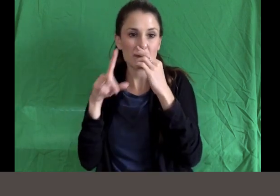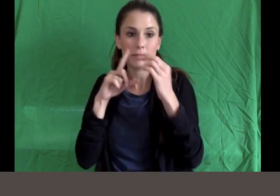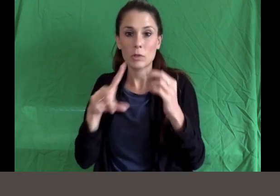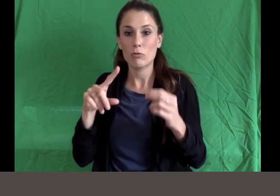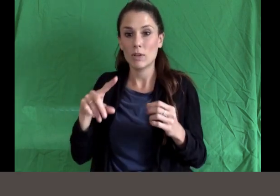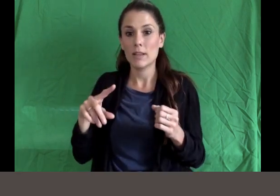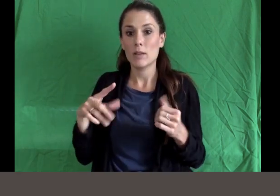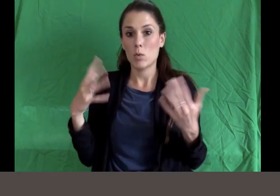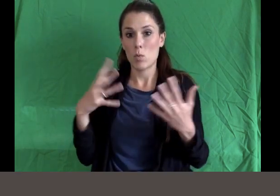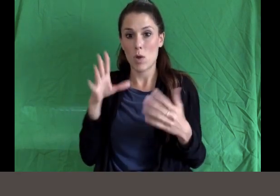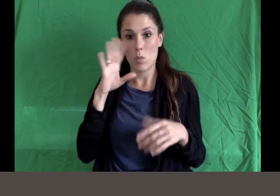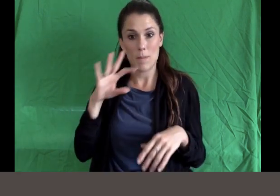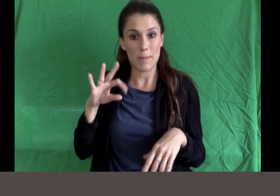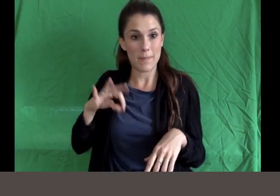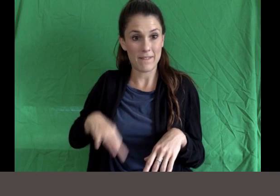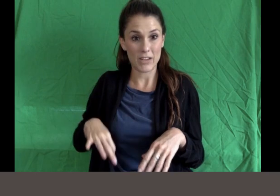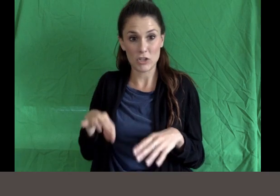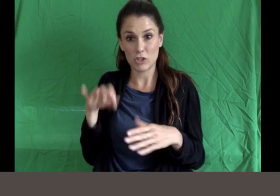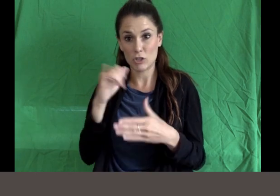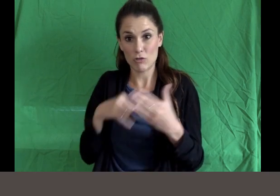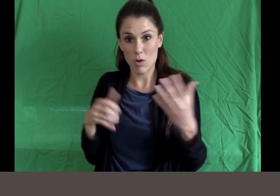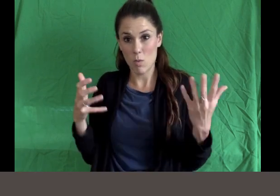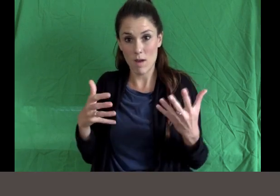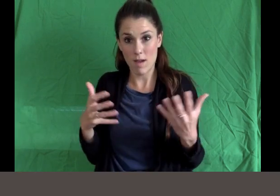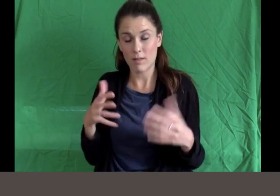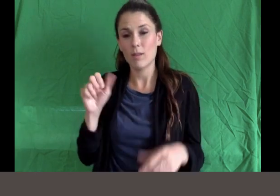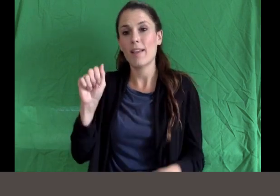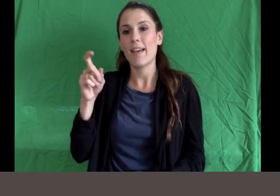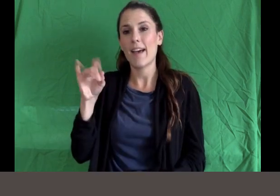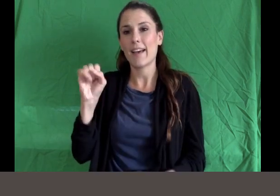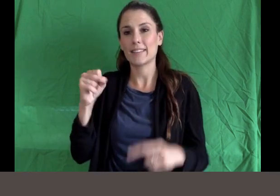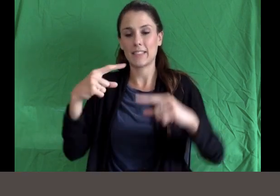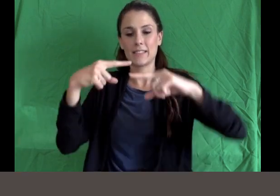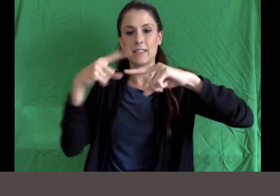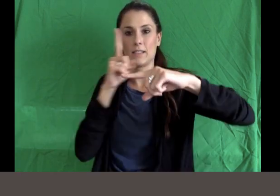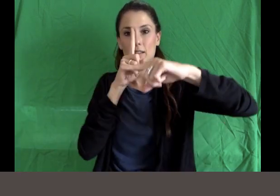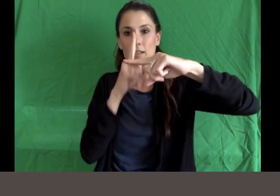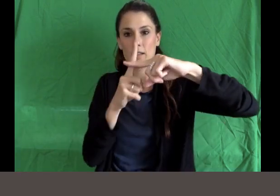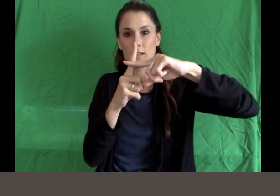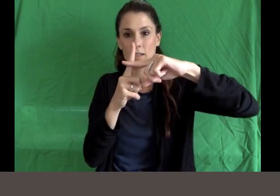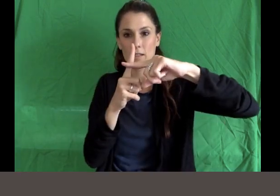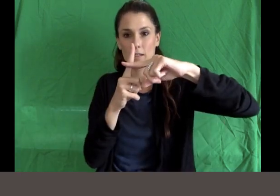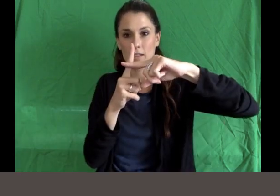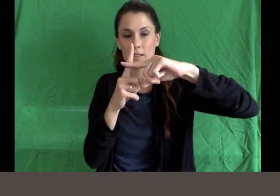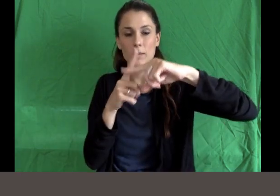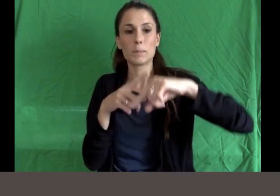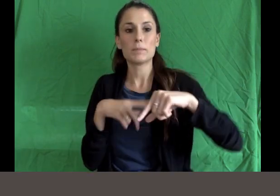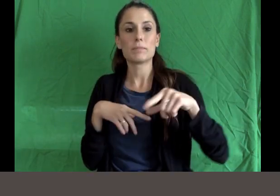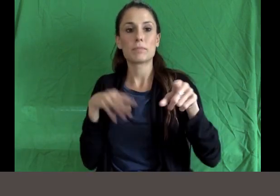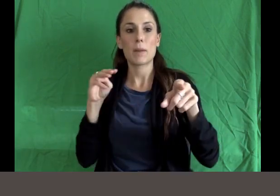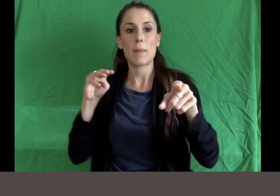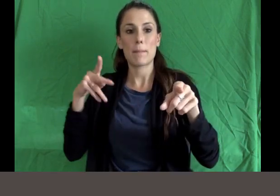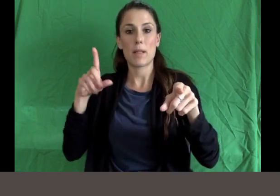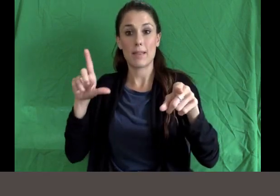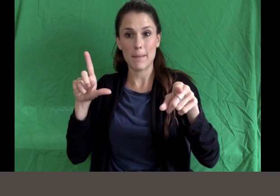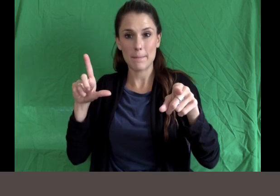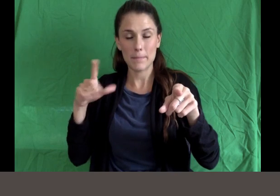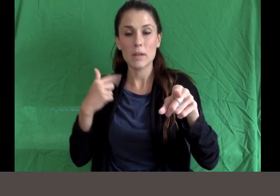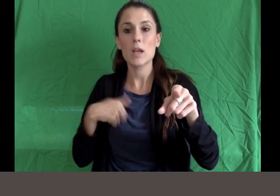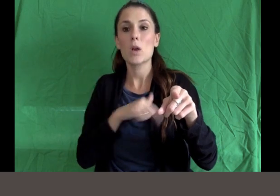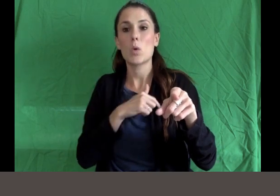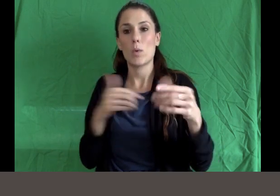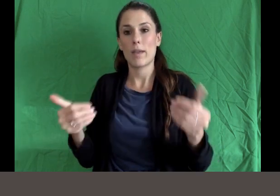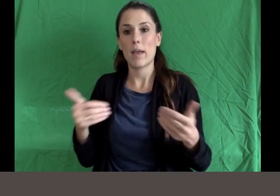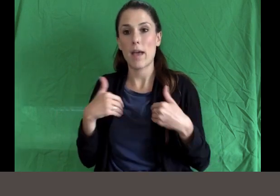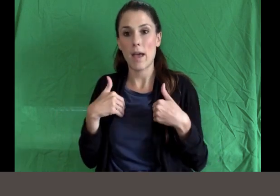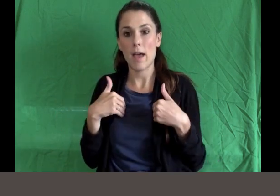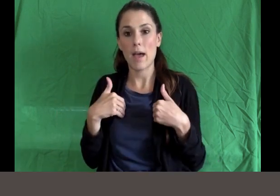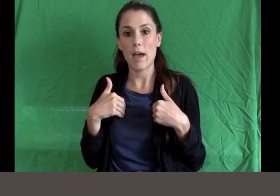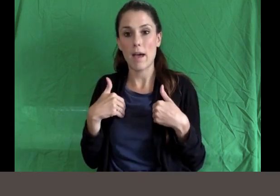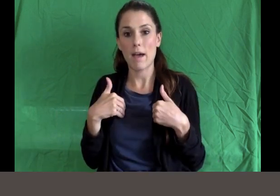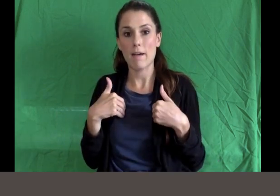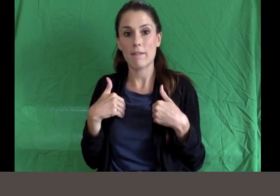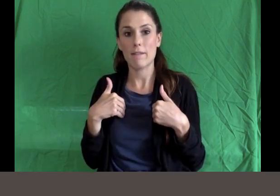will be our axes so in Matplotlib we have the connotation of our figure and